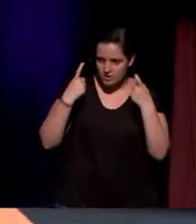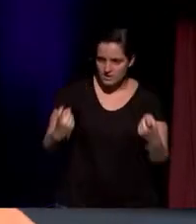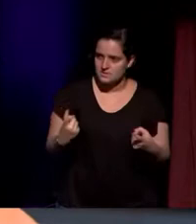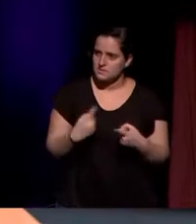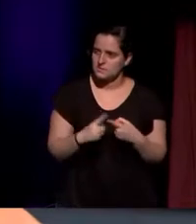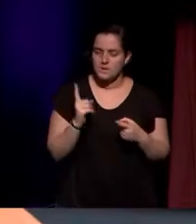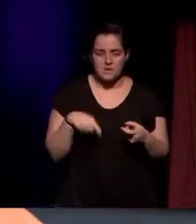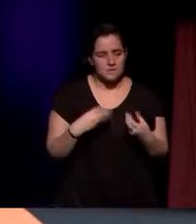there is much violence,